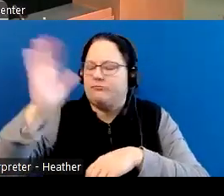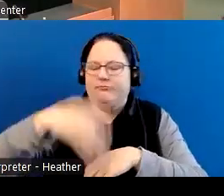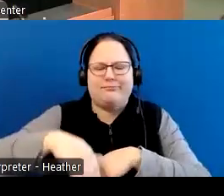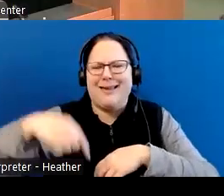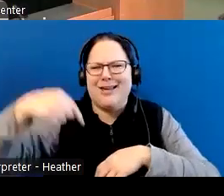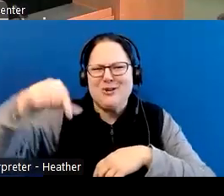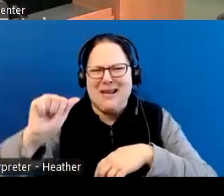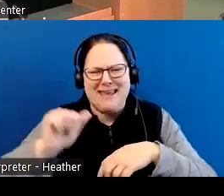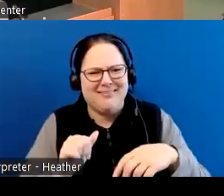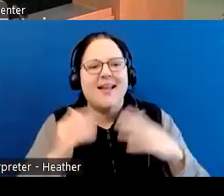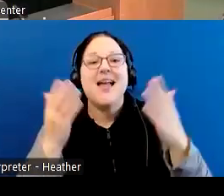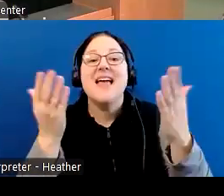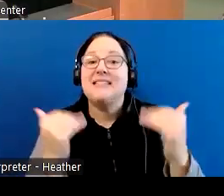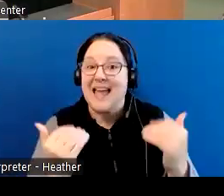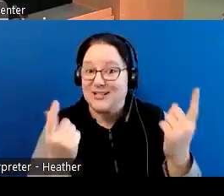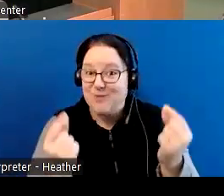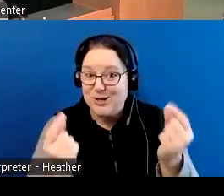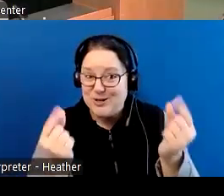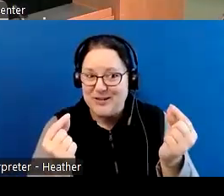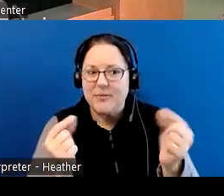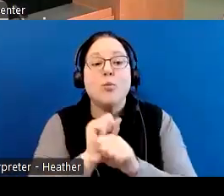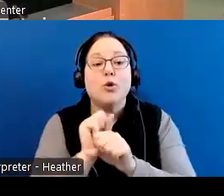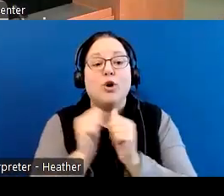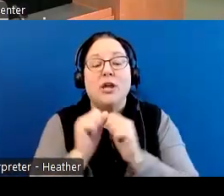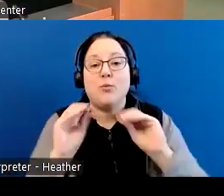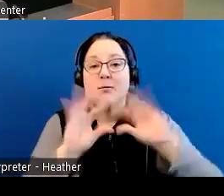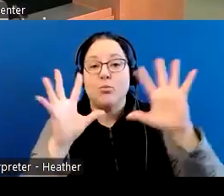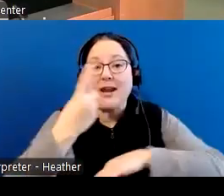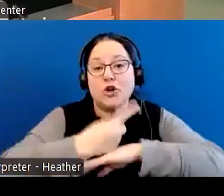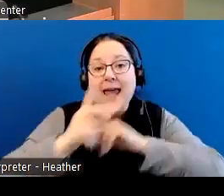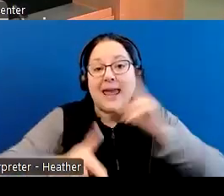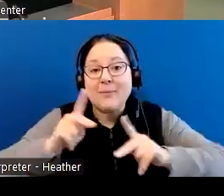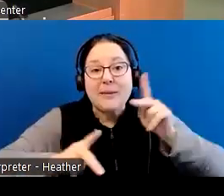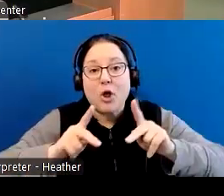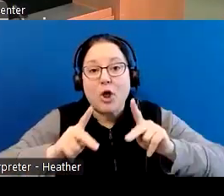working on. We're working with the brighter days folks to um see if we can actually I'm sure we